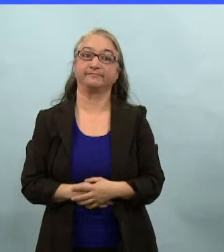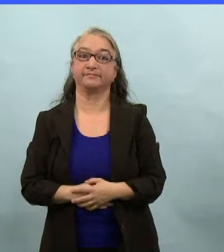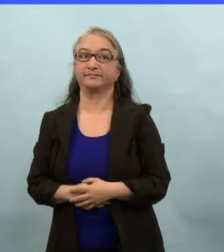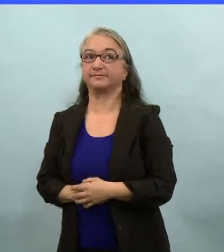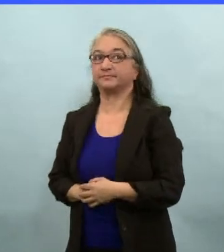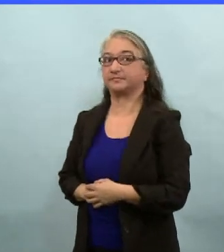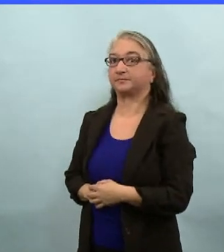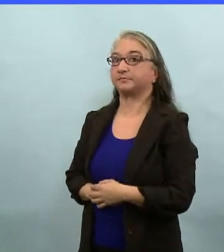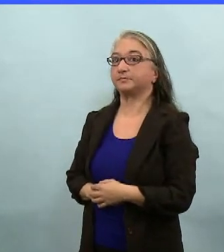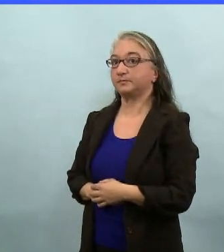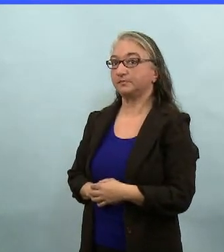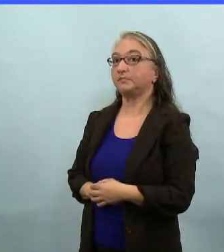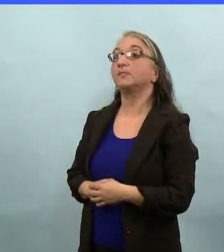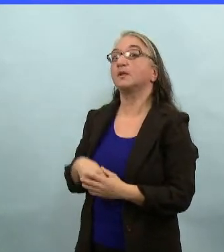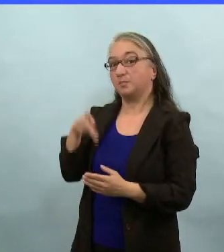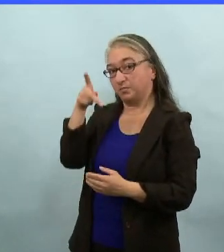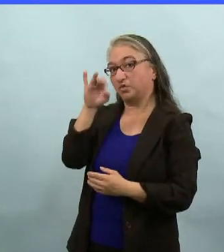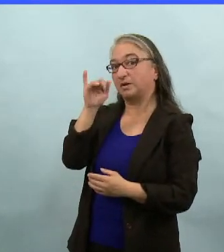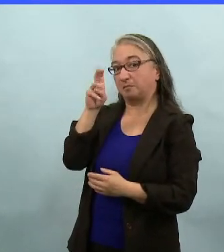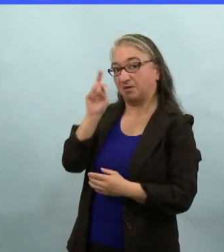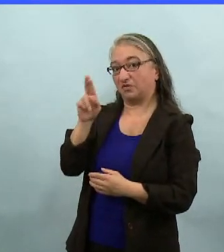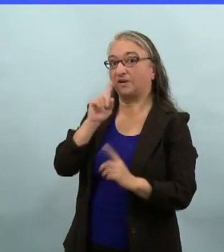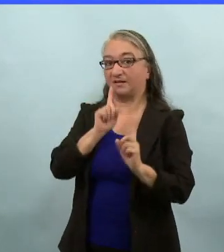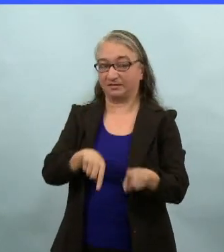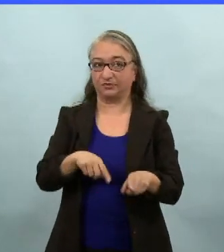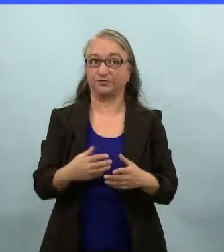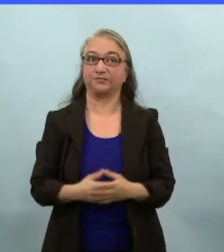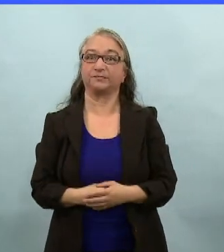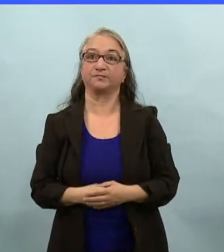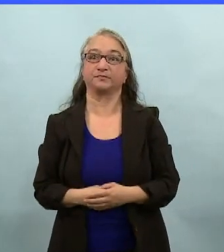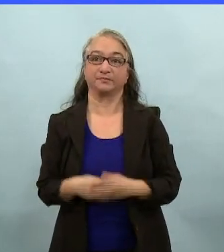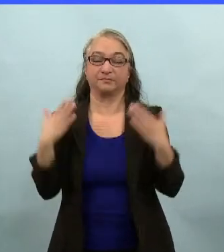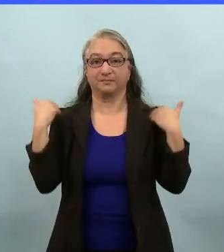this is the way it's been for certainly other provinces maybe not necessarily here from the